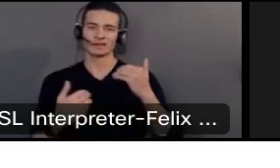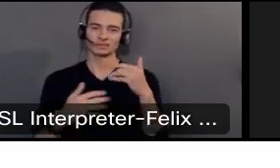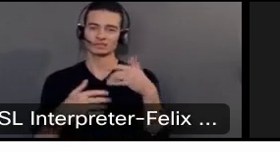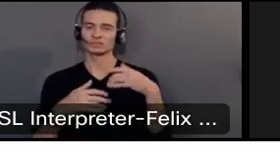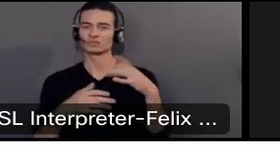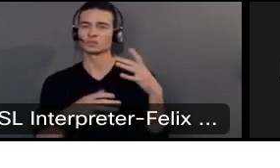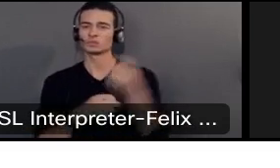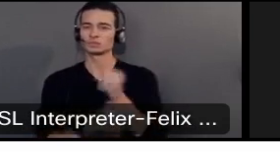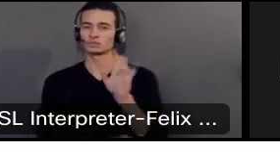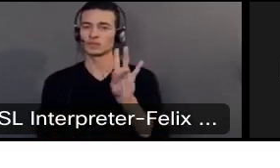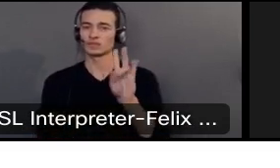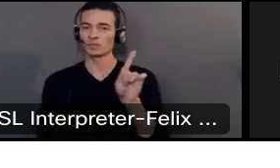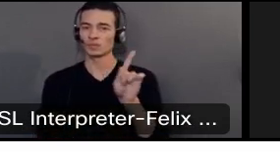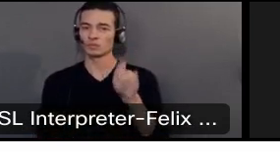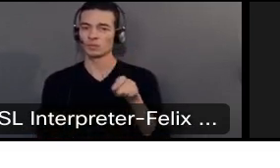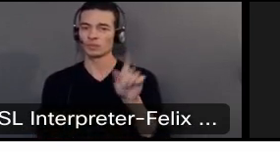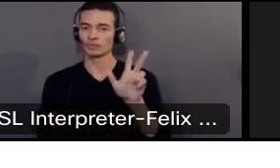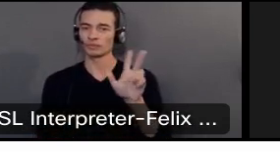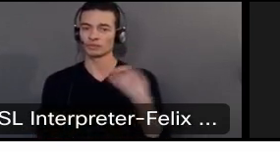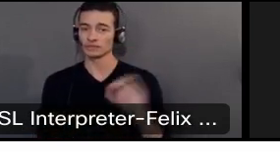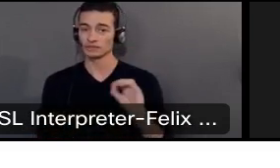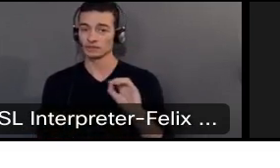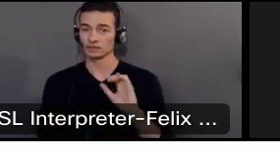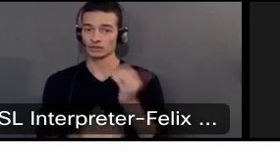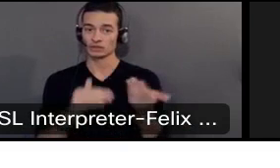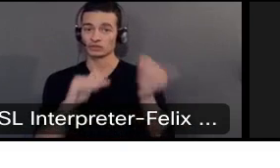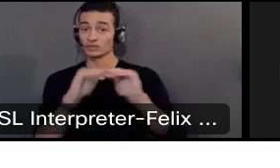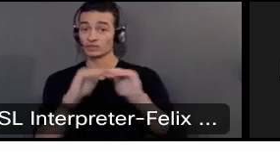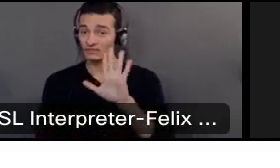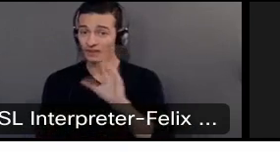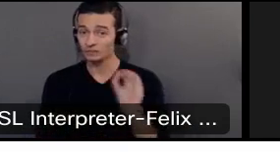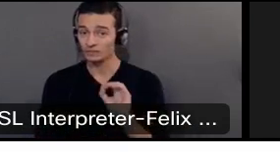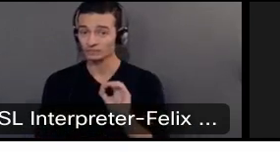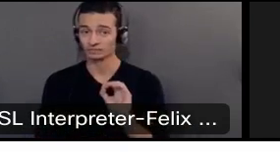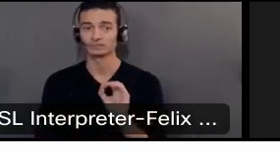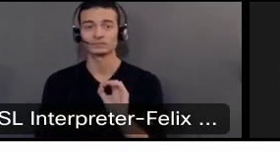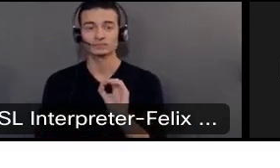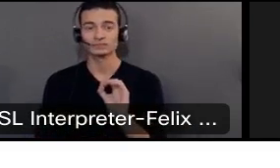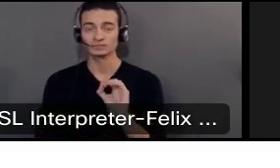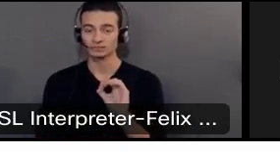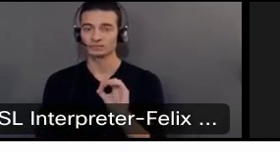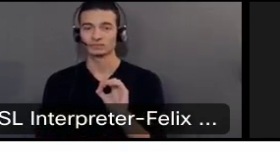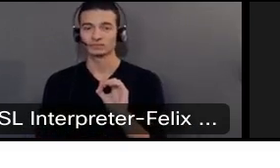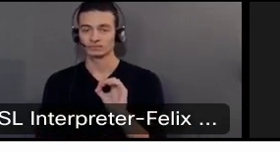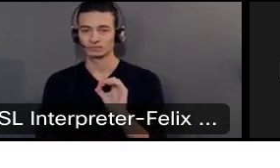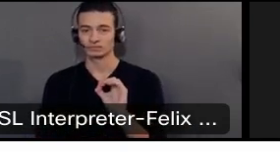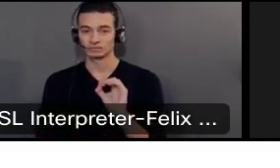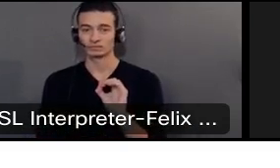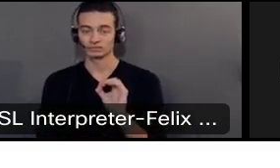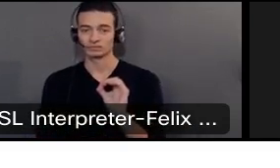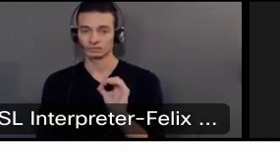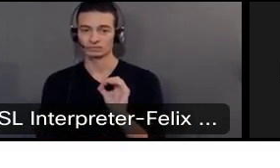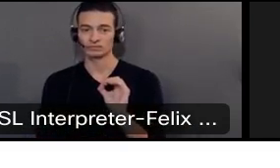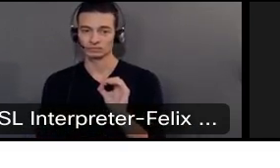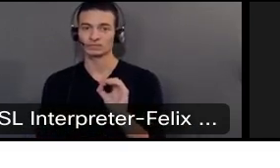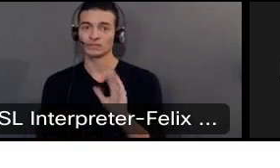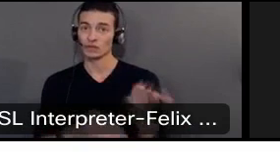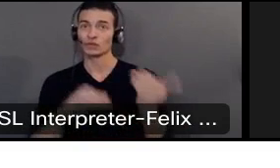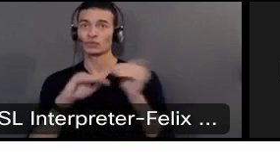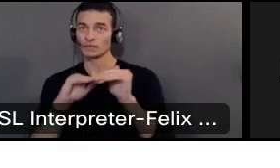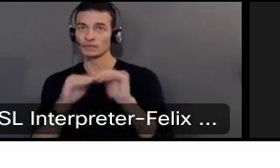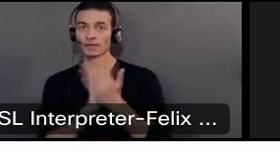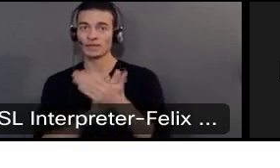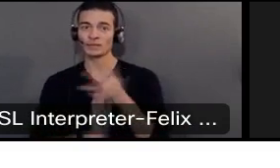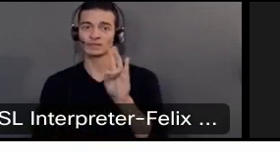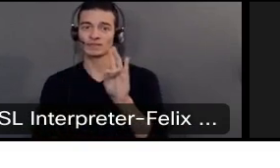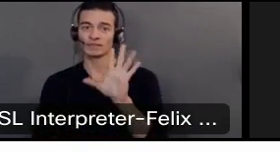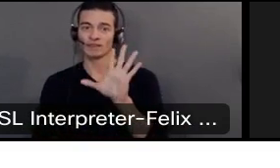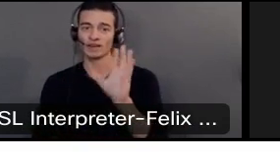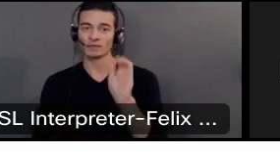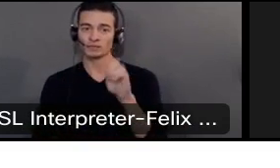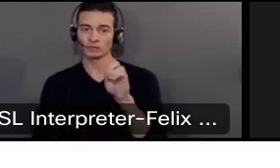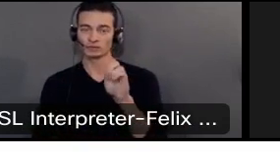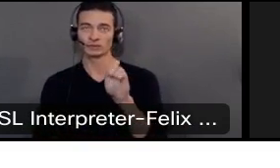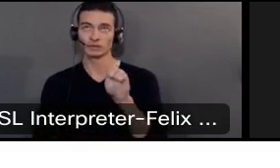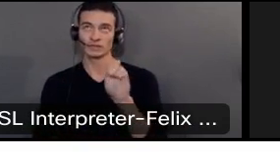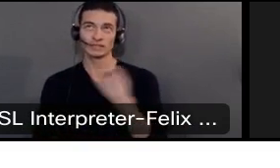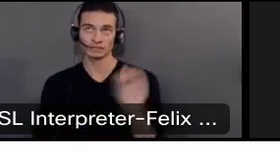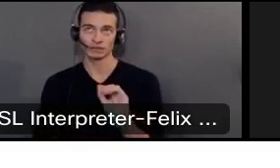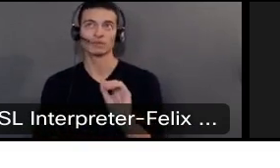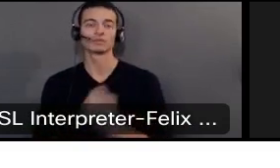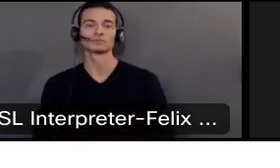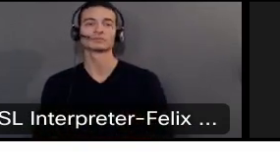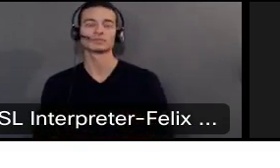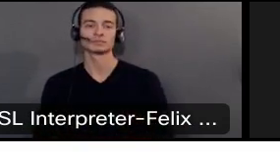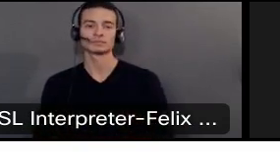And we increased by 5% because in 22,022 we had a score of 75.0%. So that was a significant milestone and a movement for it for us.